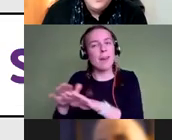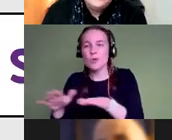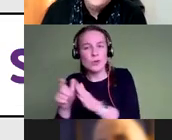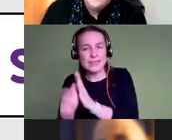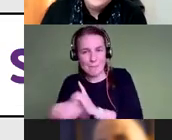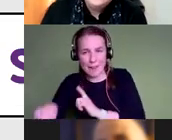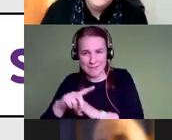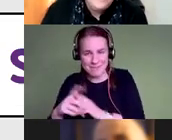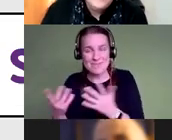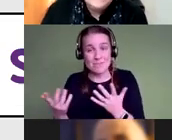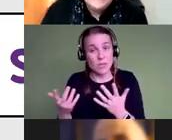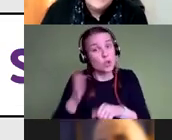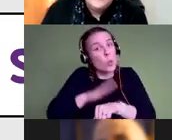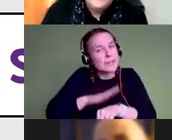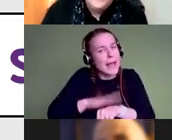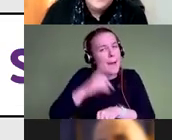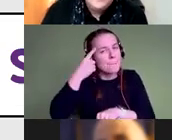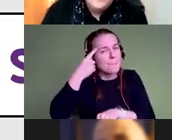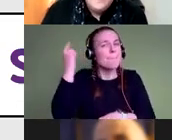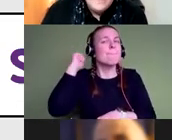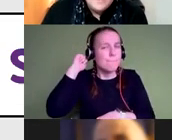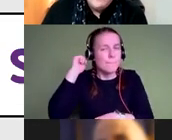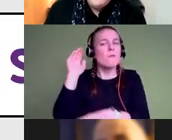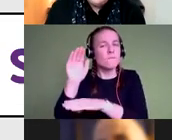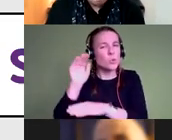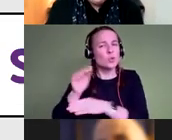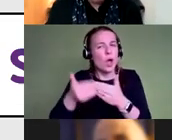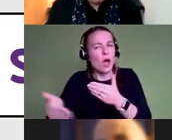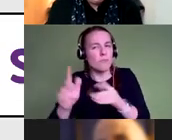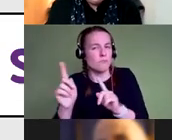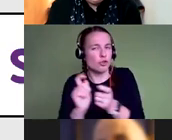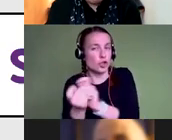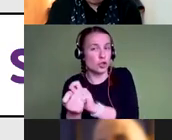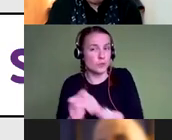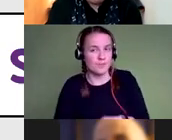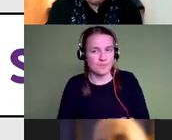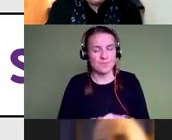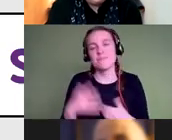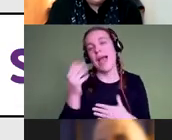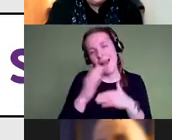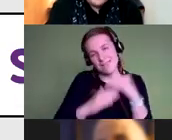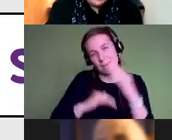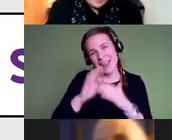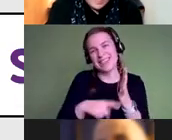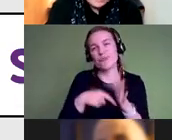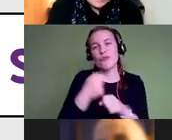better. This will build a complete picture, and remember that disabilities change as people get older, just